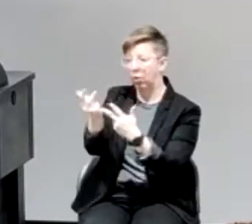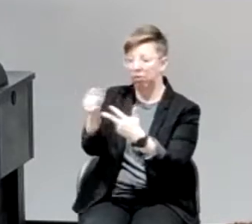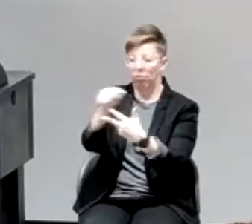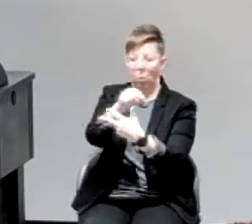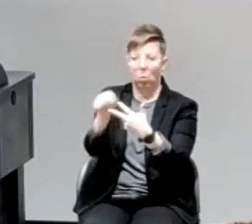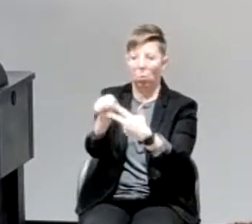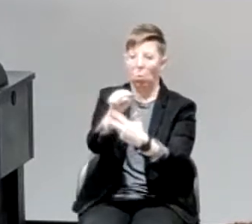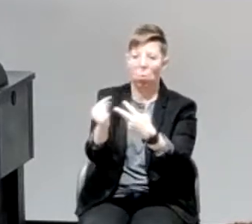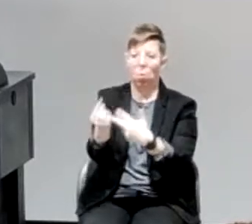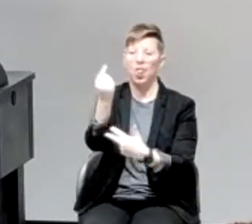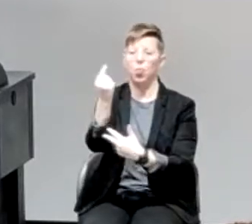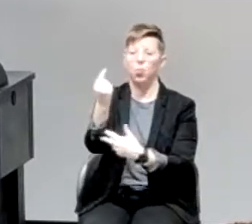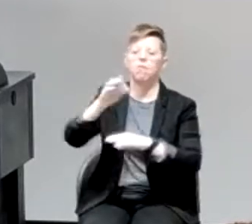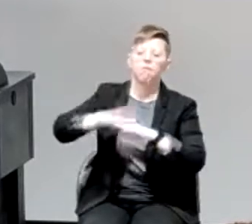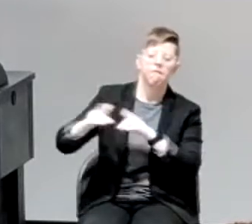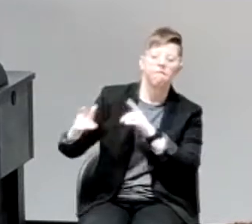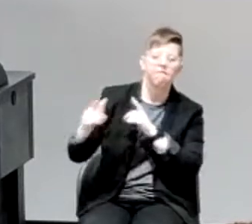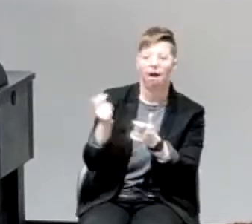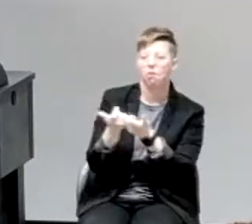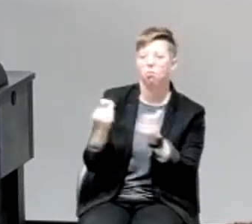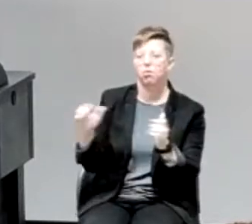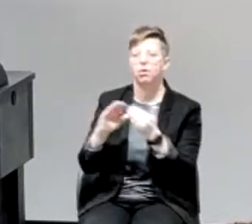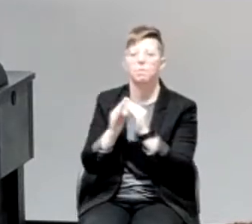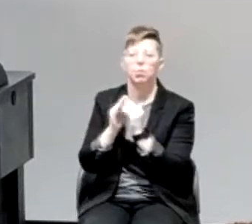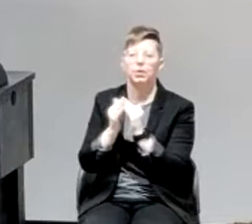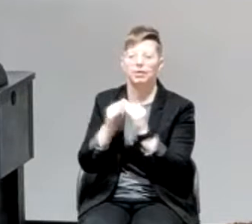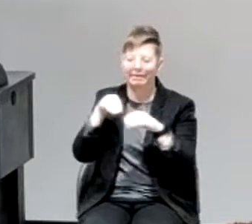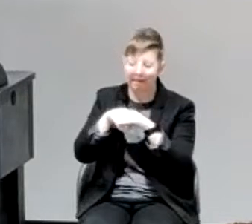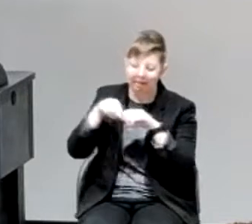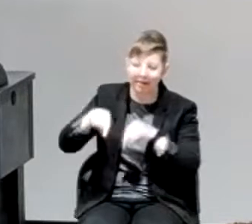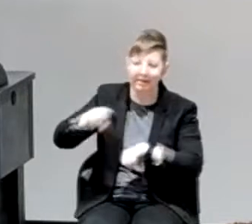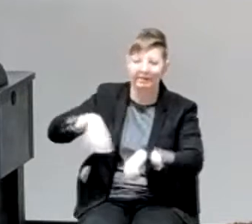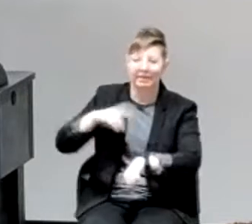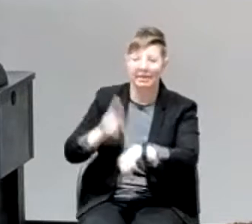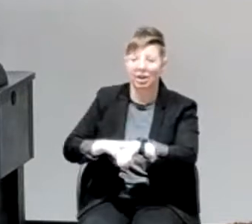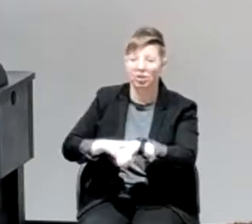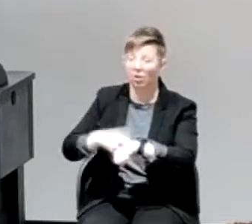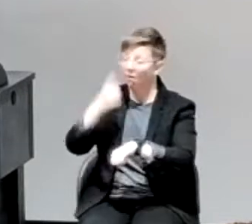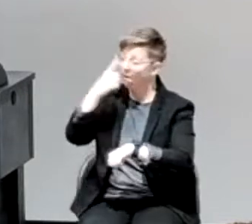This community for the last four decades has been either one two